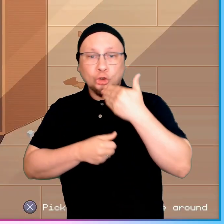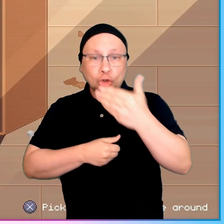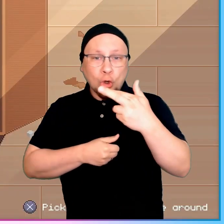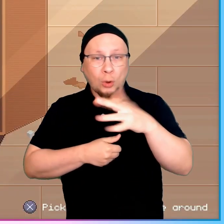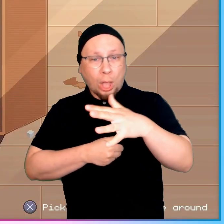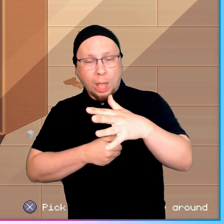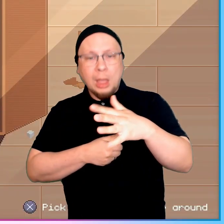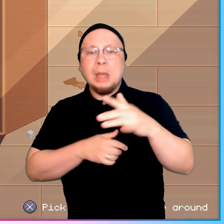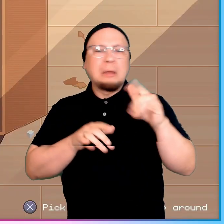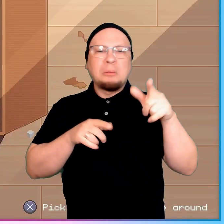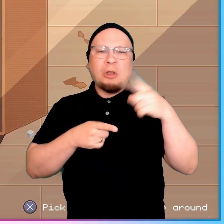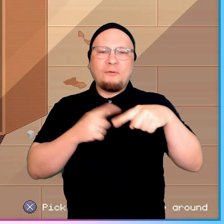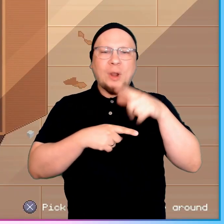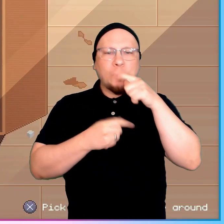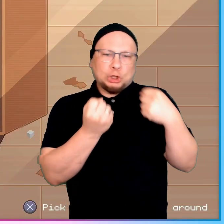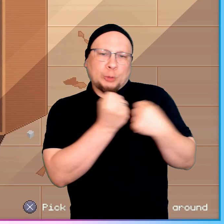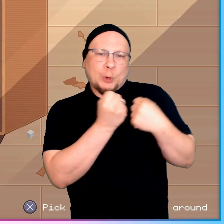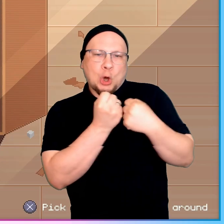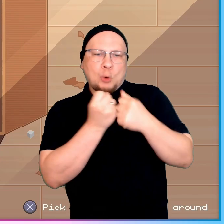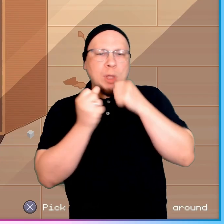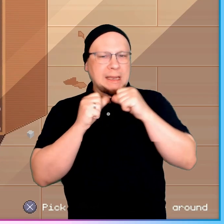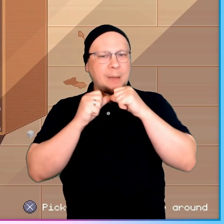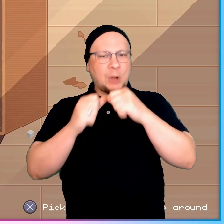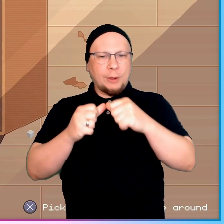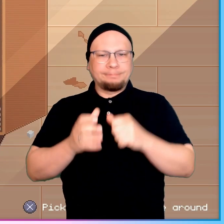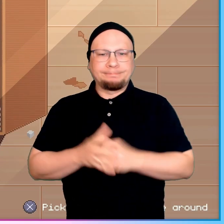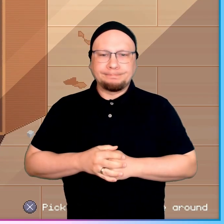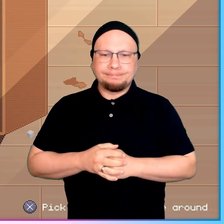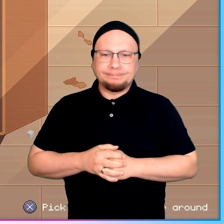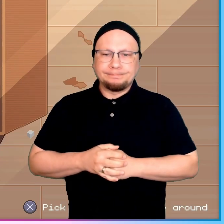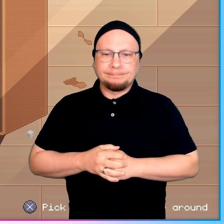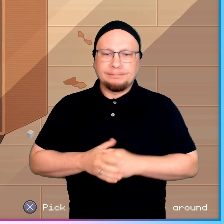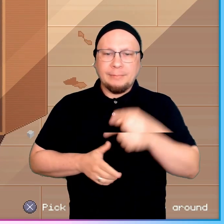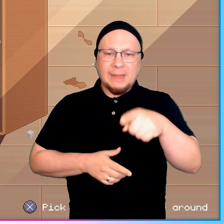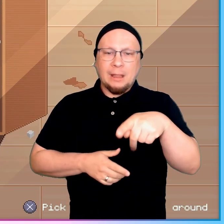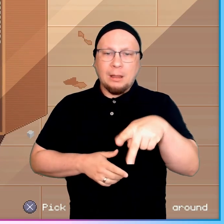You solve through puzzles to rediscover childhood memories. No time limits or